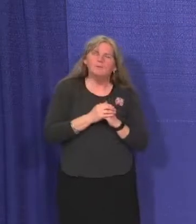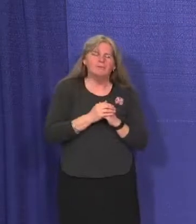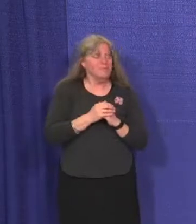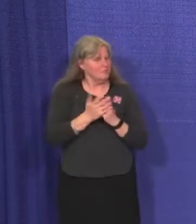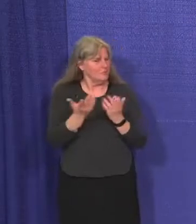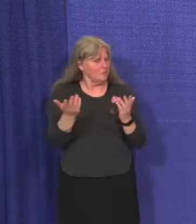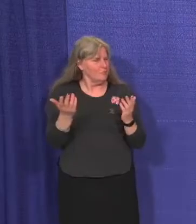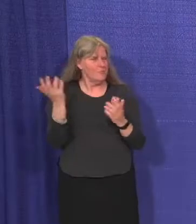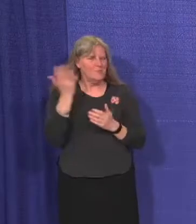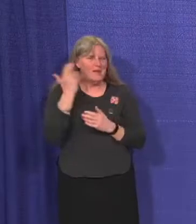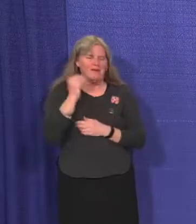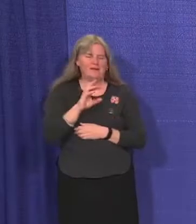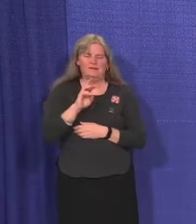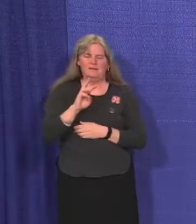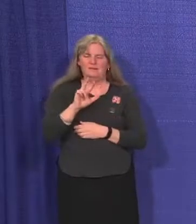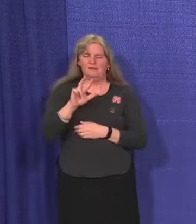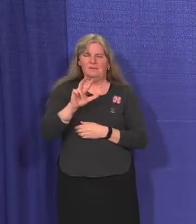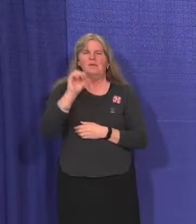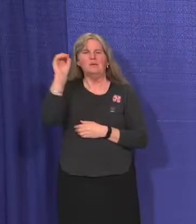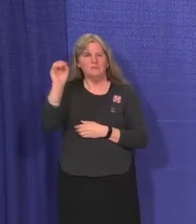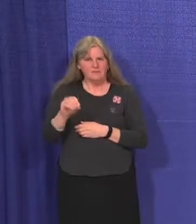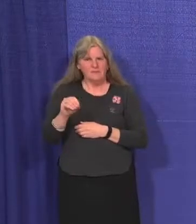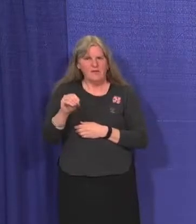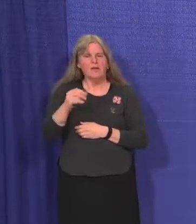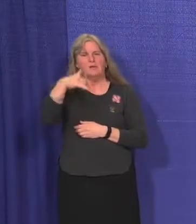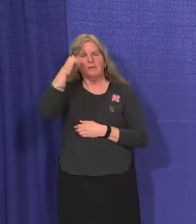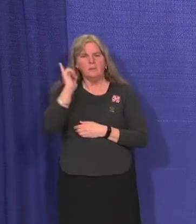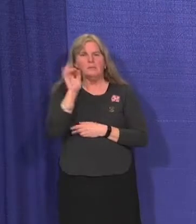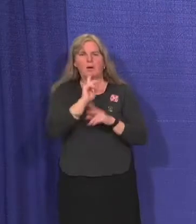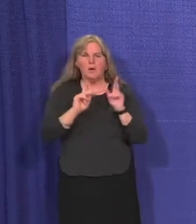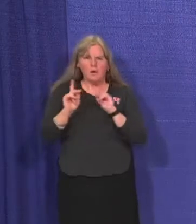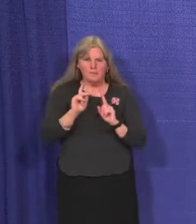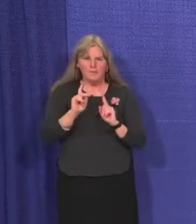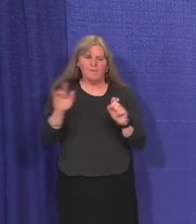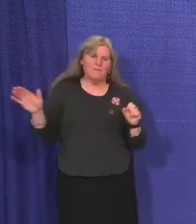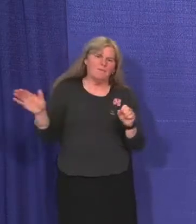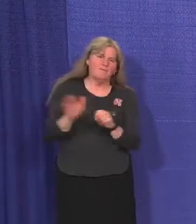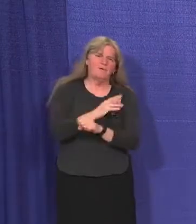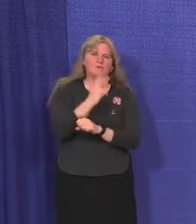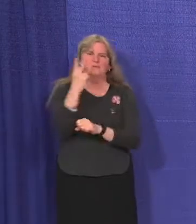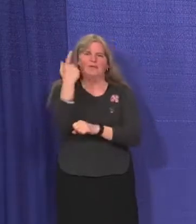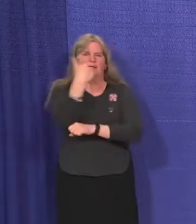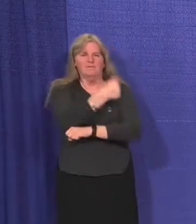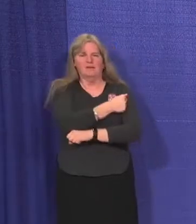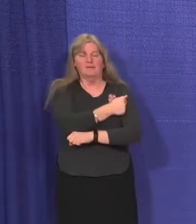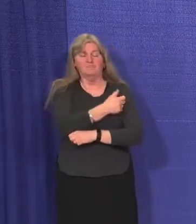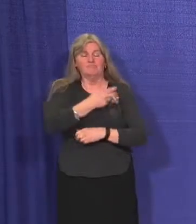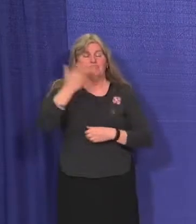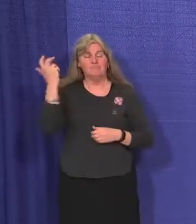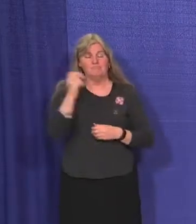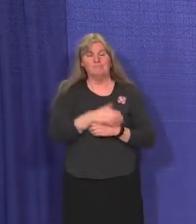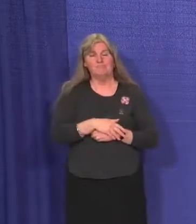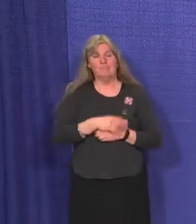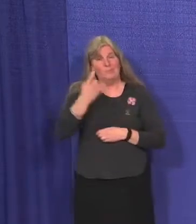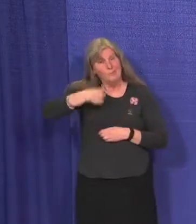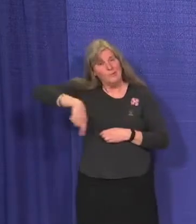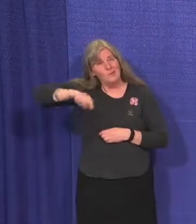times. This information will be available on the website. It's exciting to see the numbers